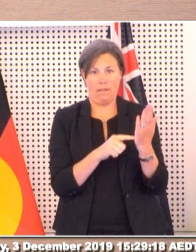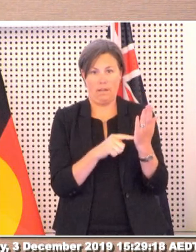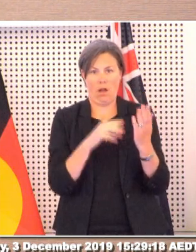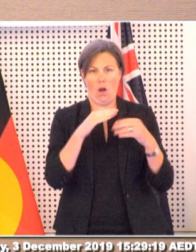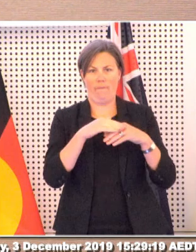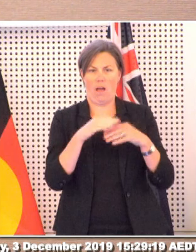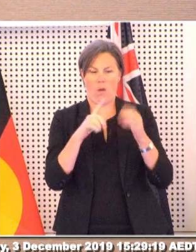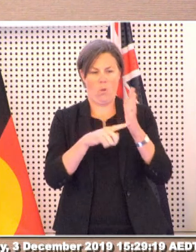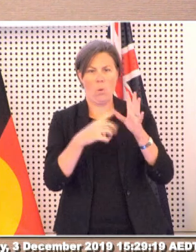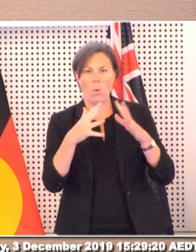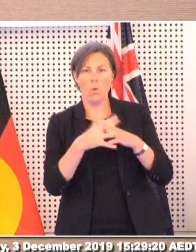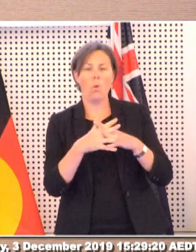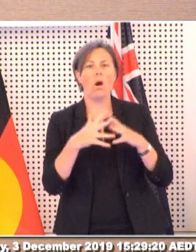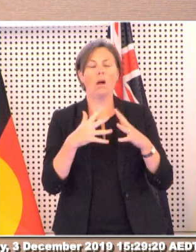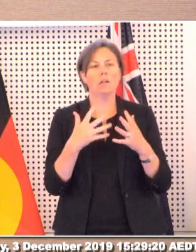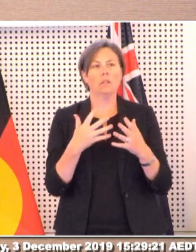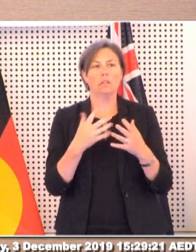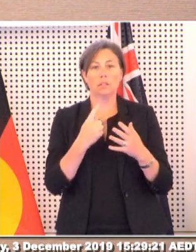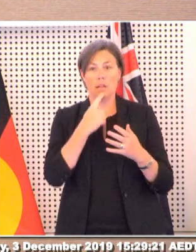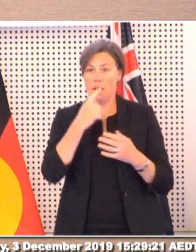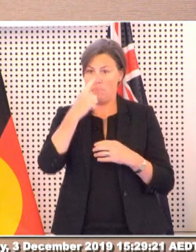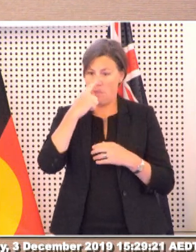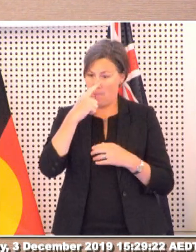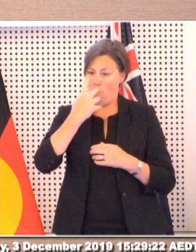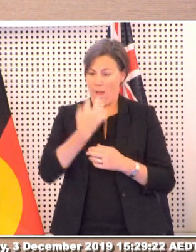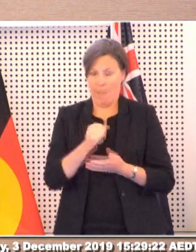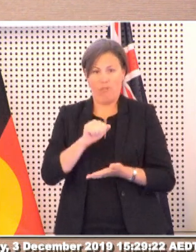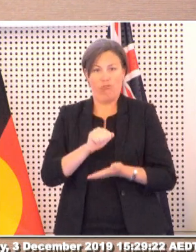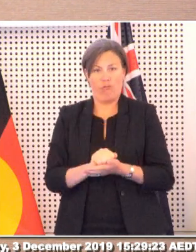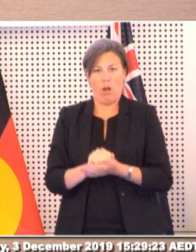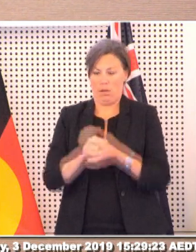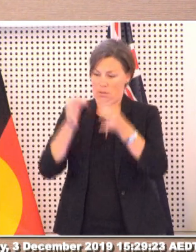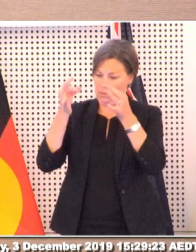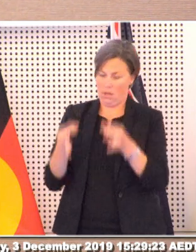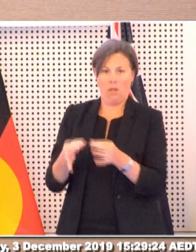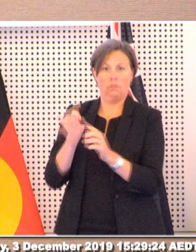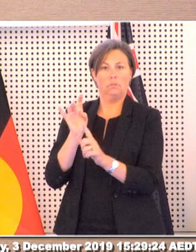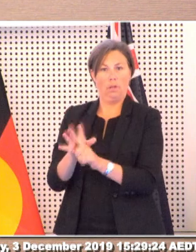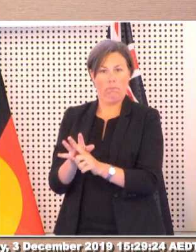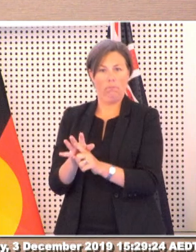have the right to make their own decisions, and they should be supported to do so.